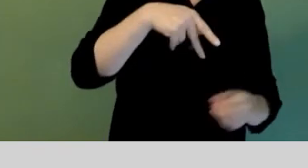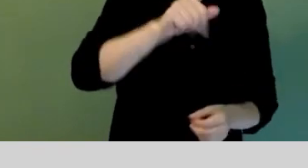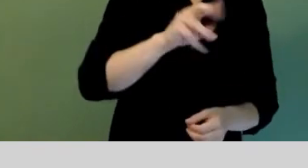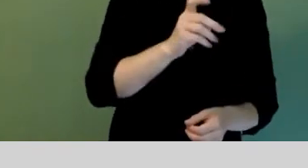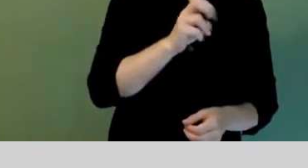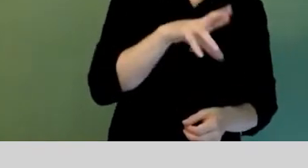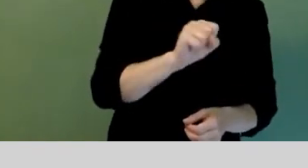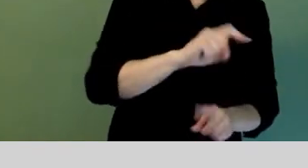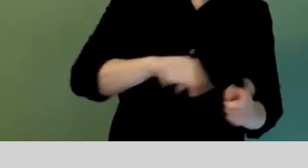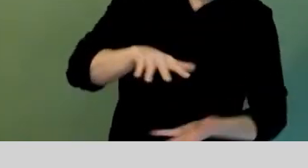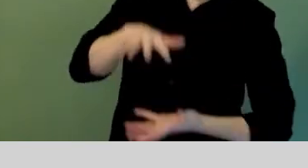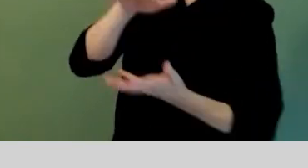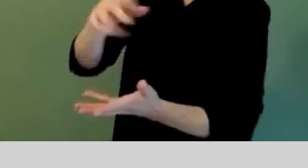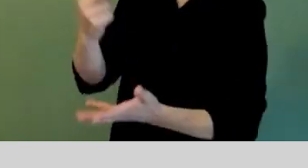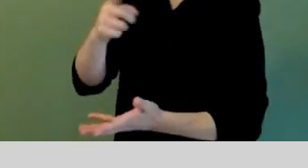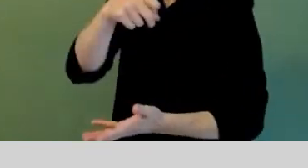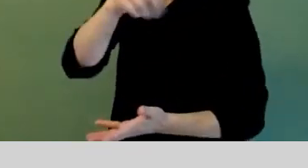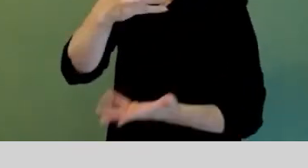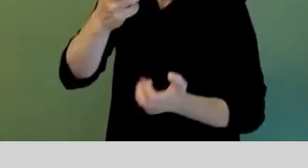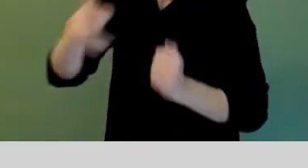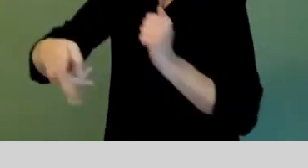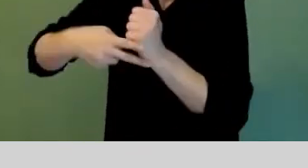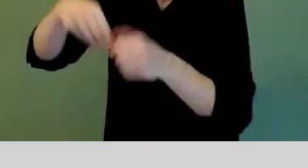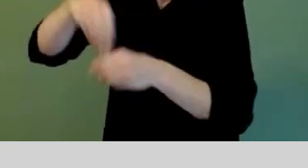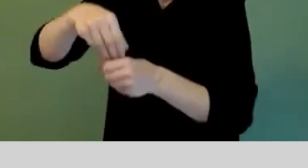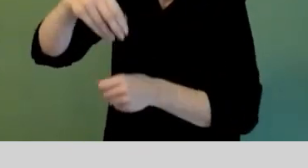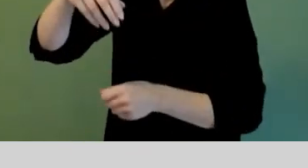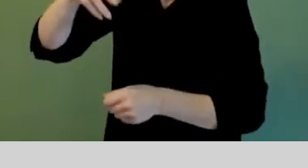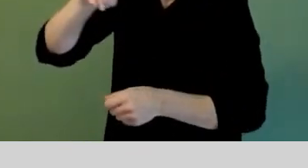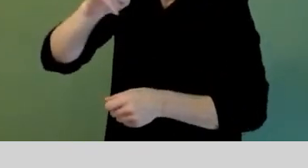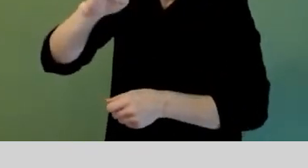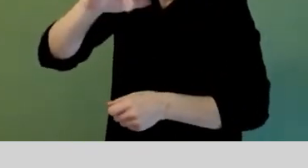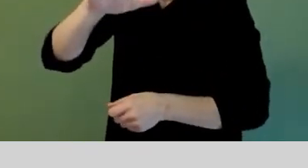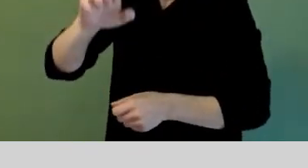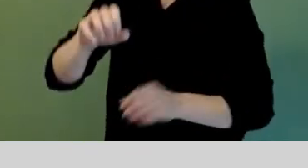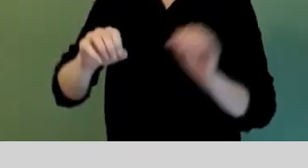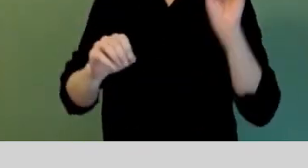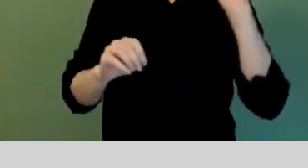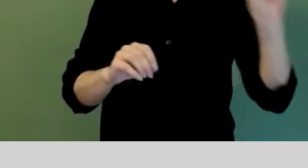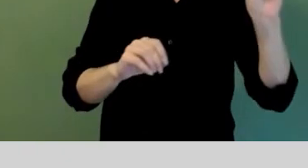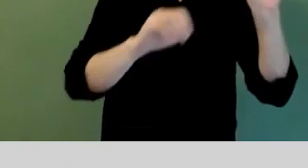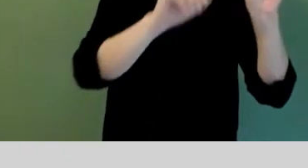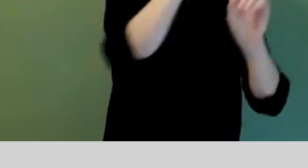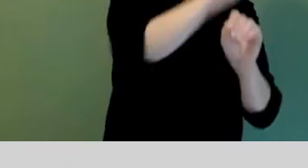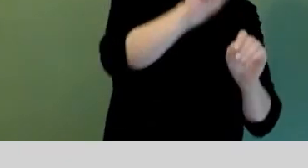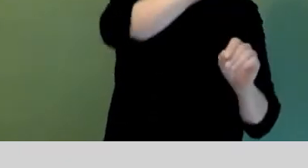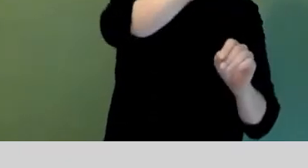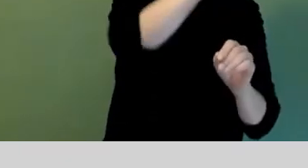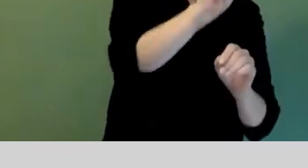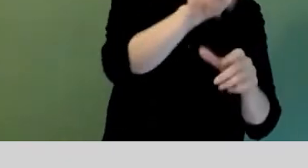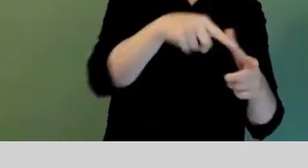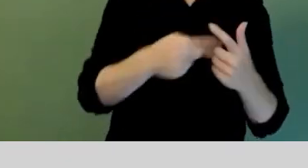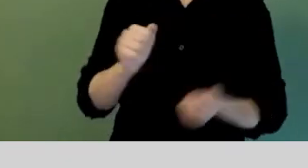you put the run decorator before the function and then you magically end up with a variable instead of a function.